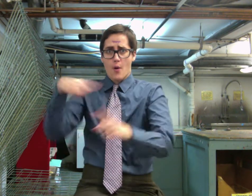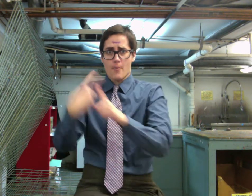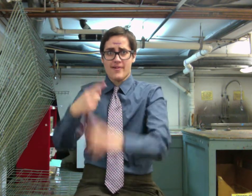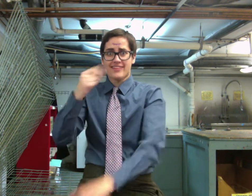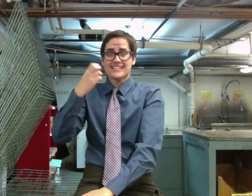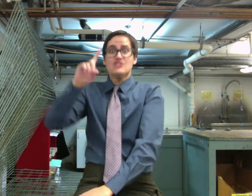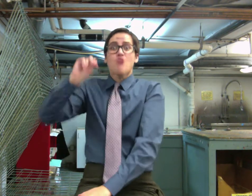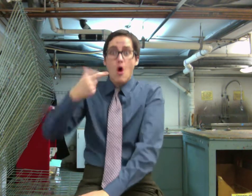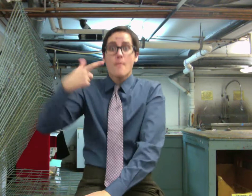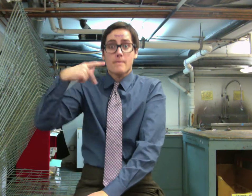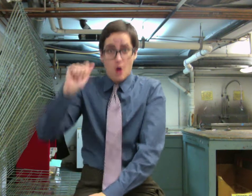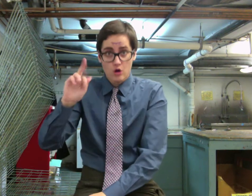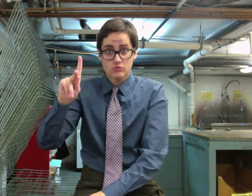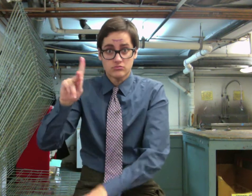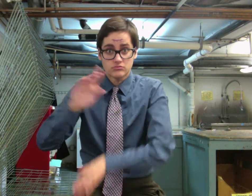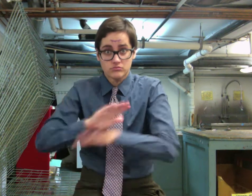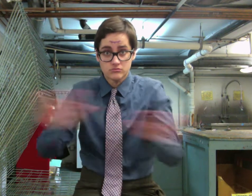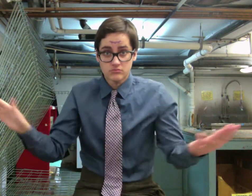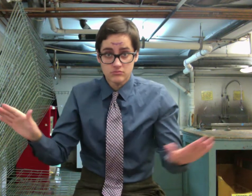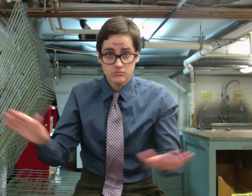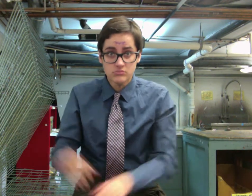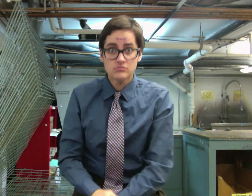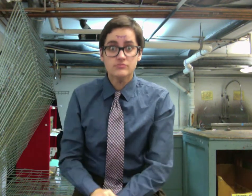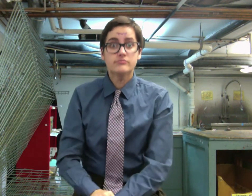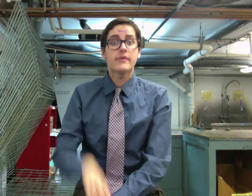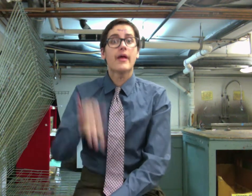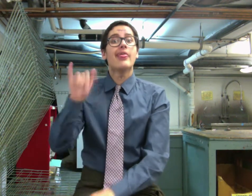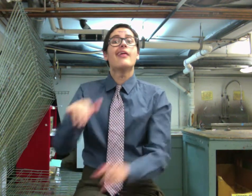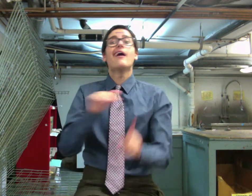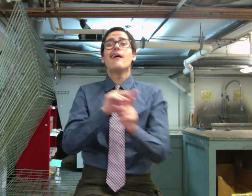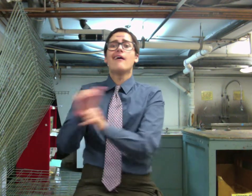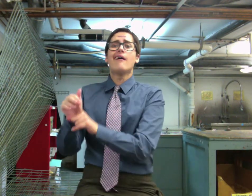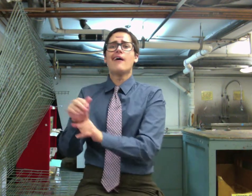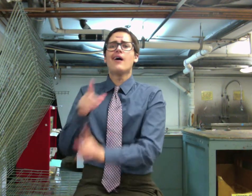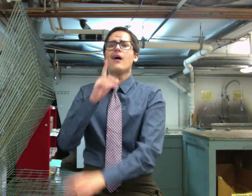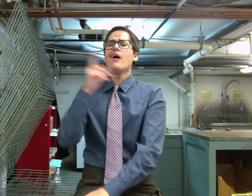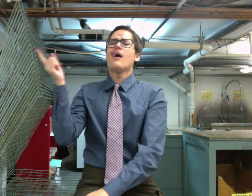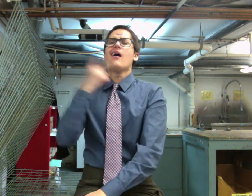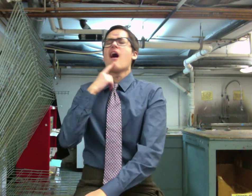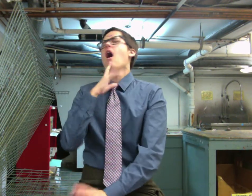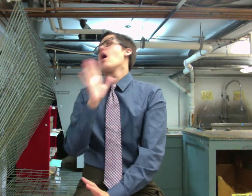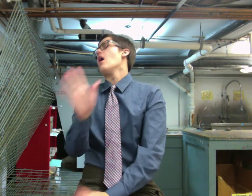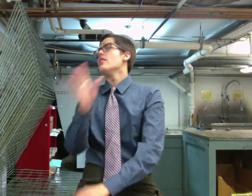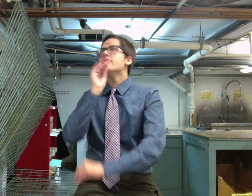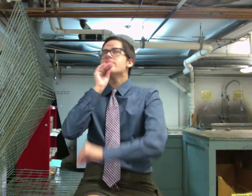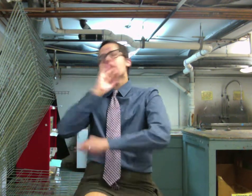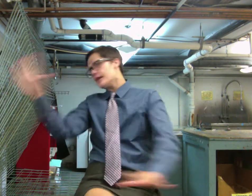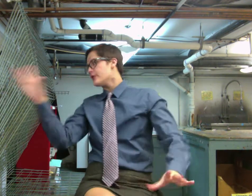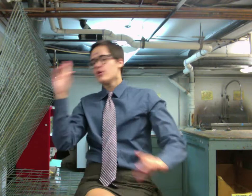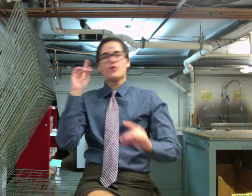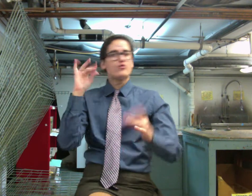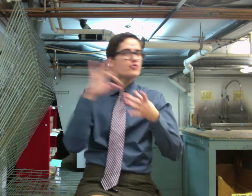about the dog park. This reminder, they say, is completely unrelated to anything